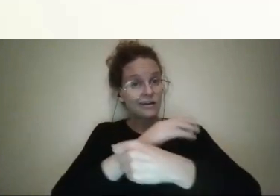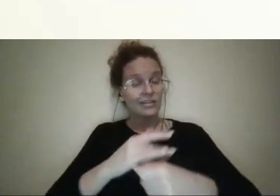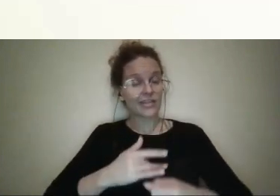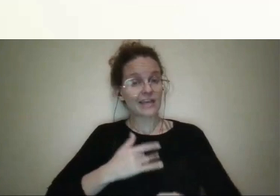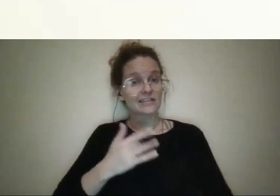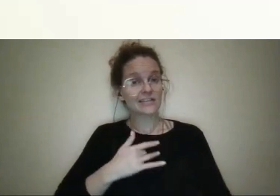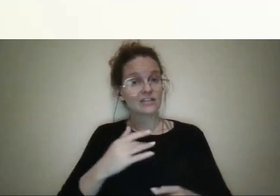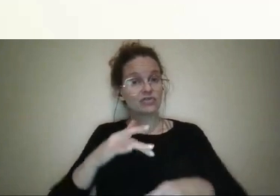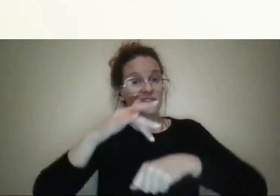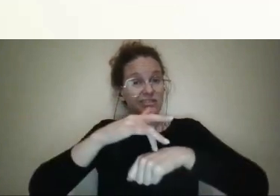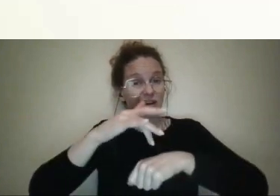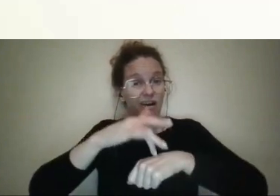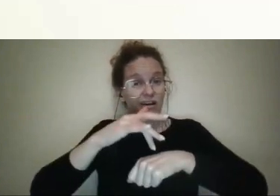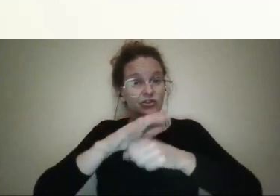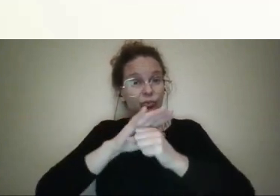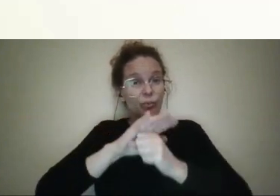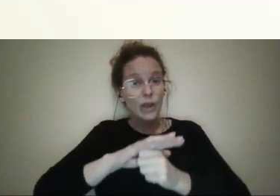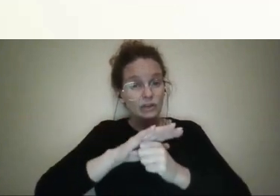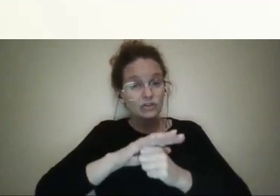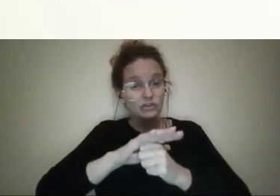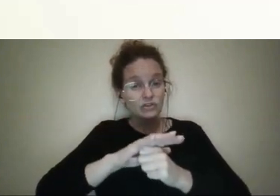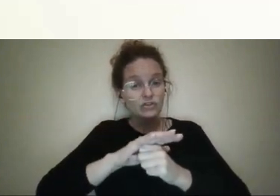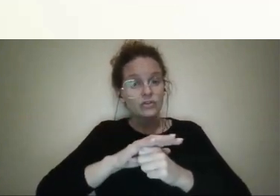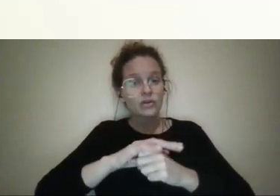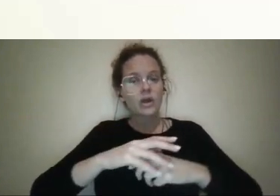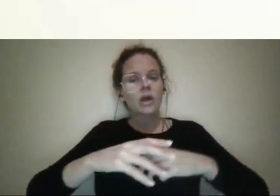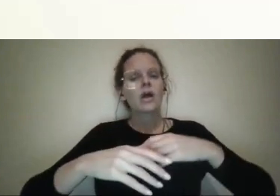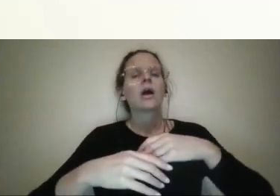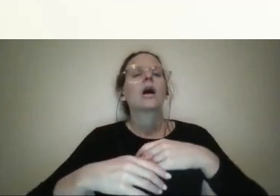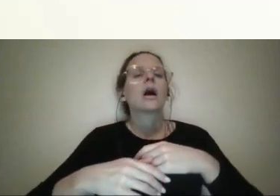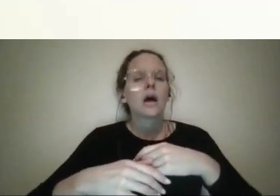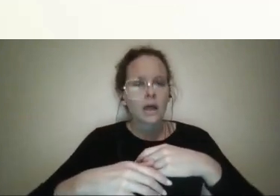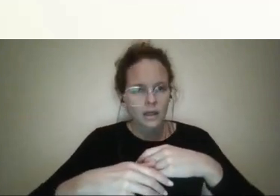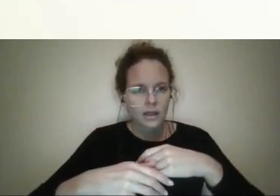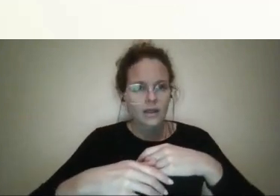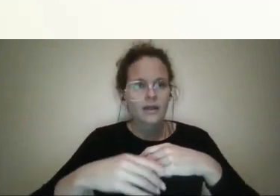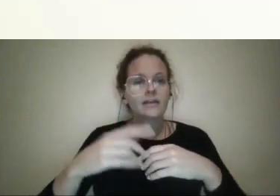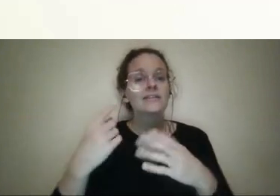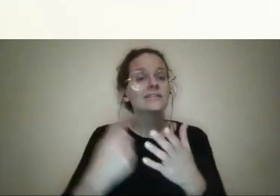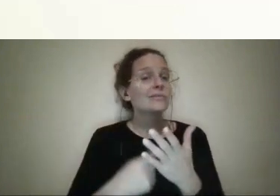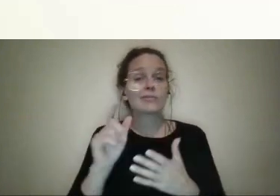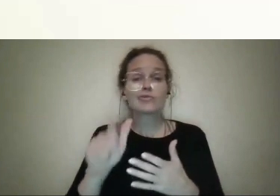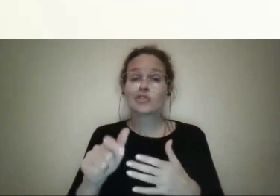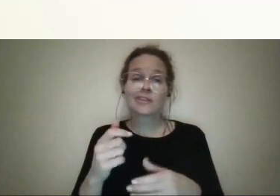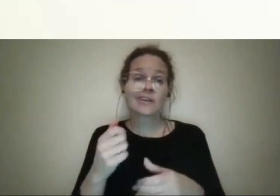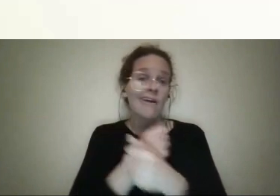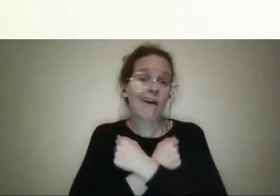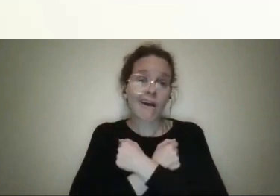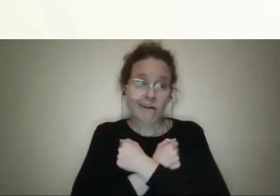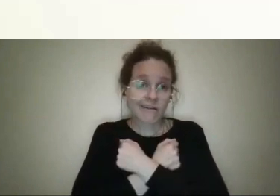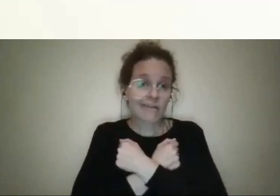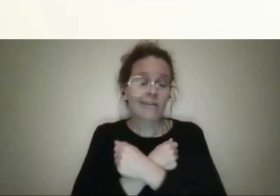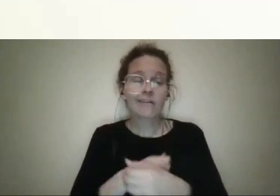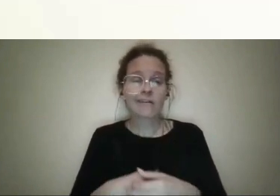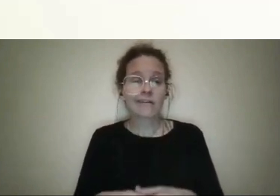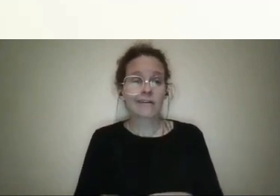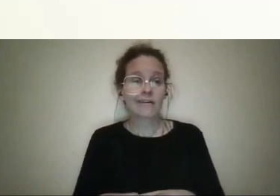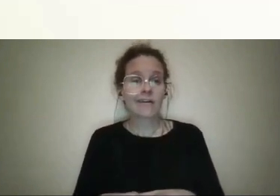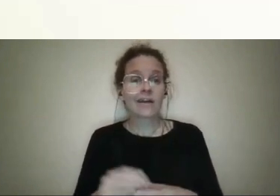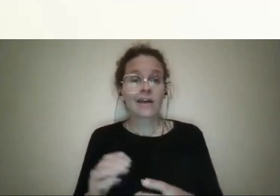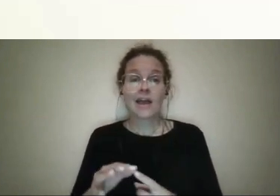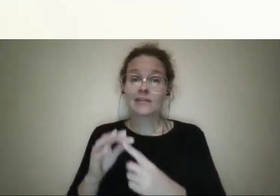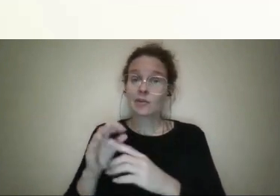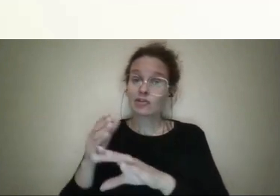that touch, that pressure. They just need to be hugged. Especially when school has started,